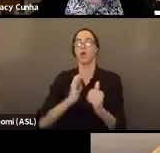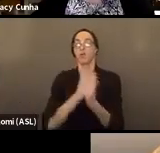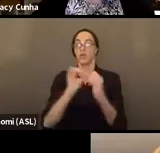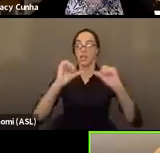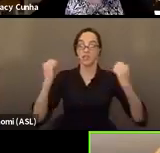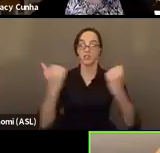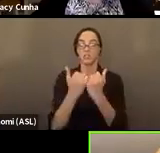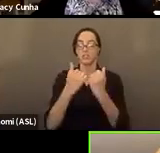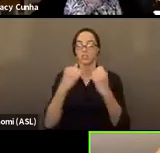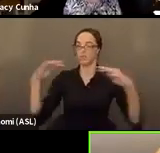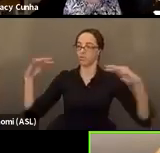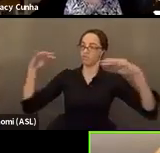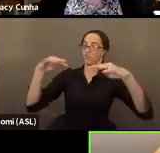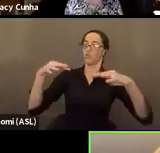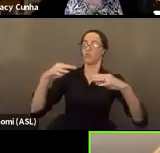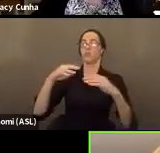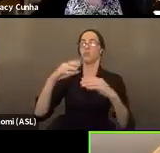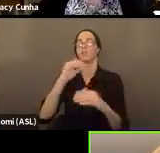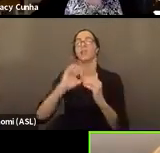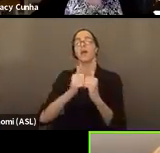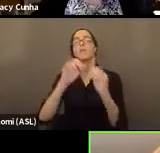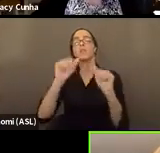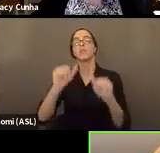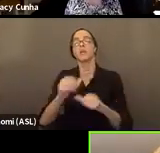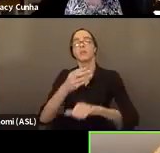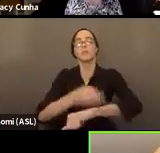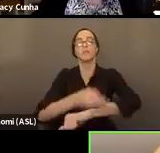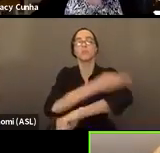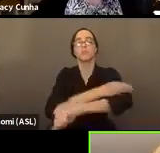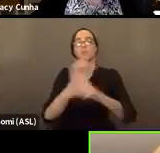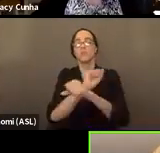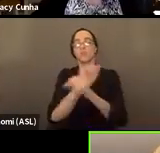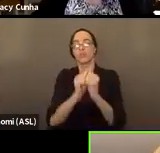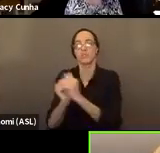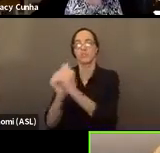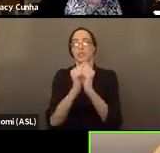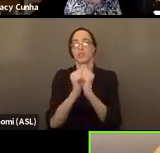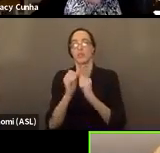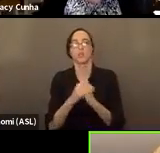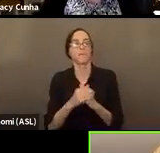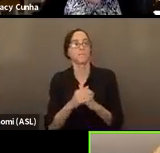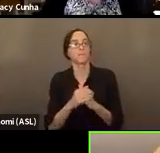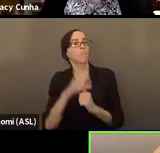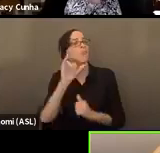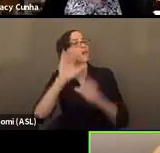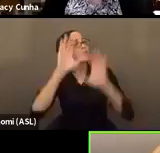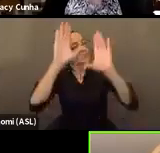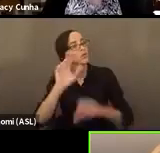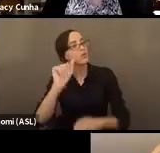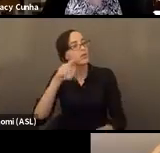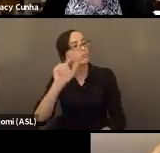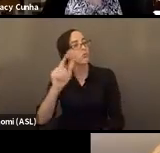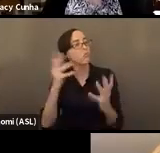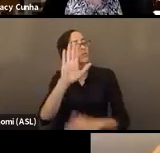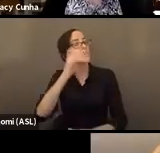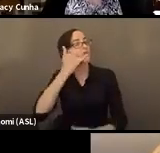that's that's great april um what's what's your phone number for sonoma county paratransit it's 573